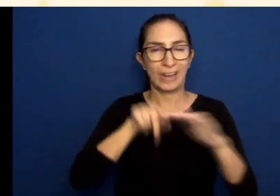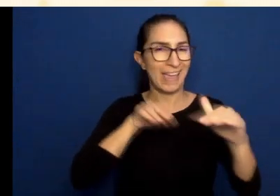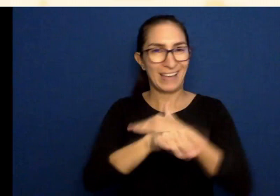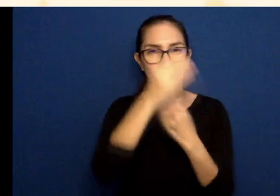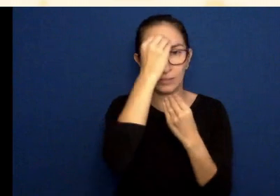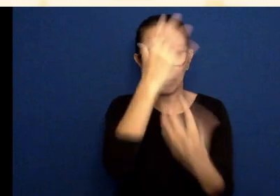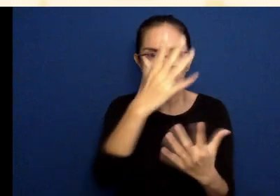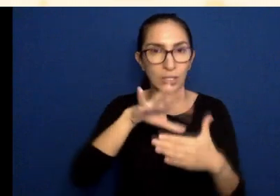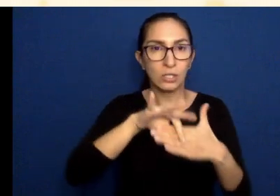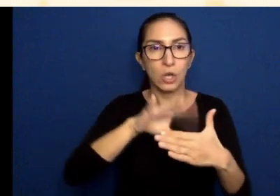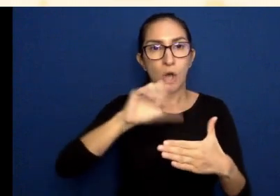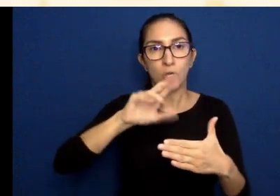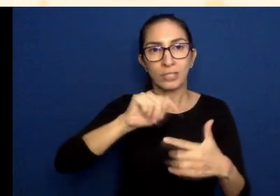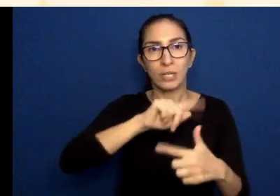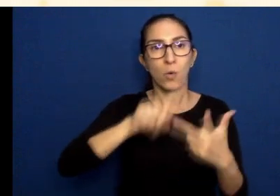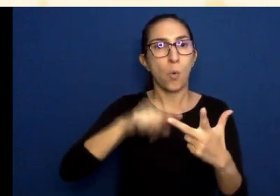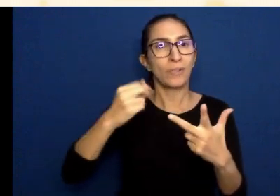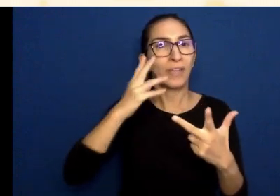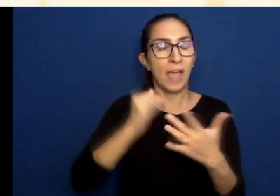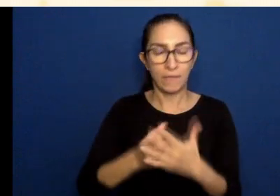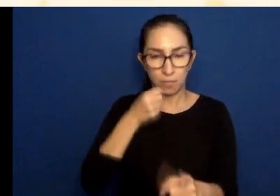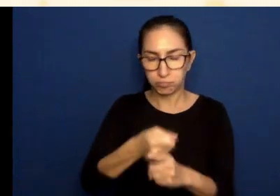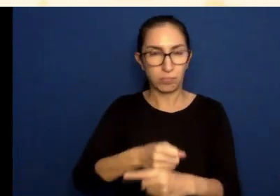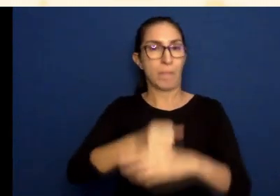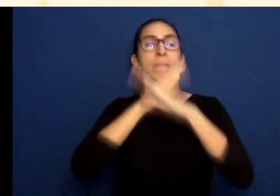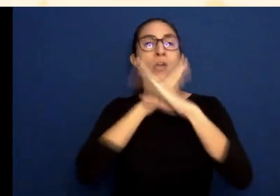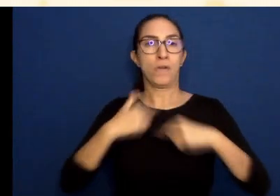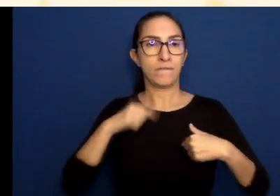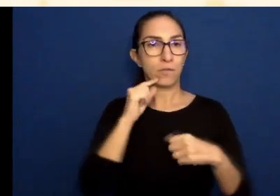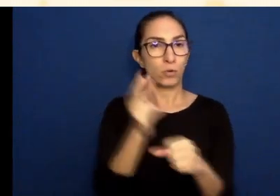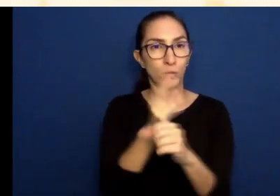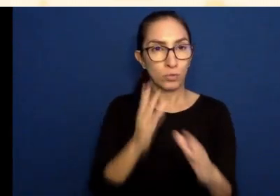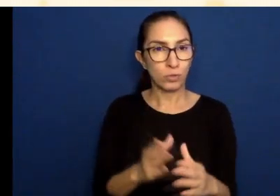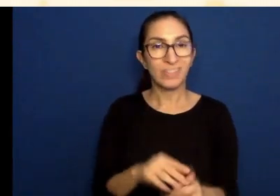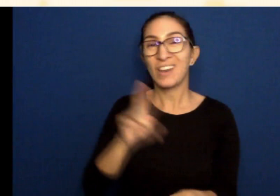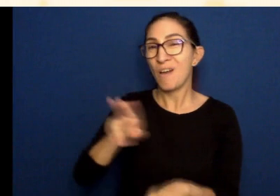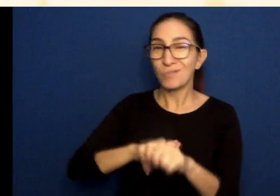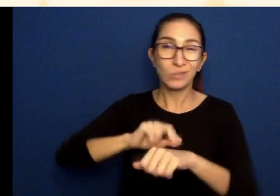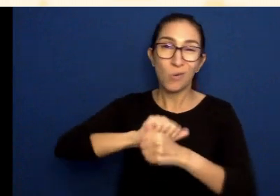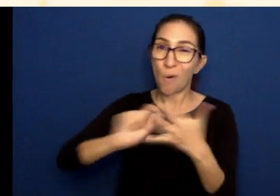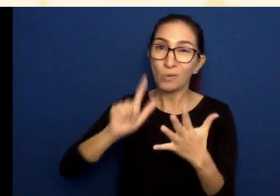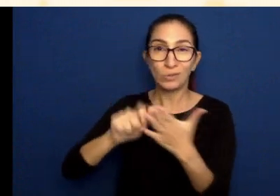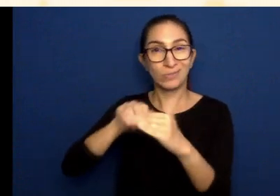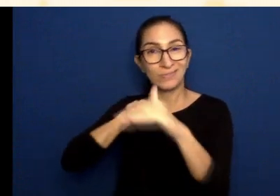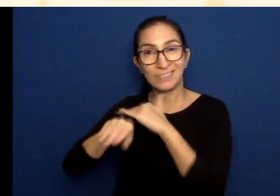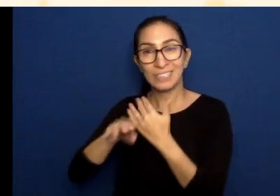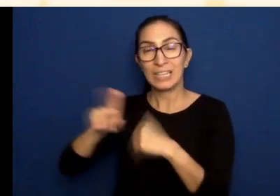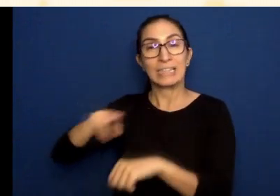So ask the question, How would the experience be impacted if the functionality failed? The content could not be reached,